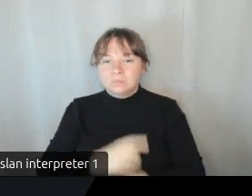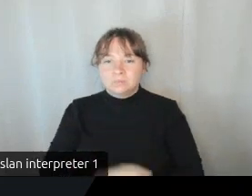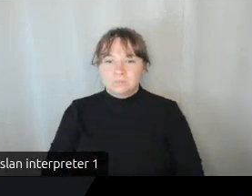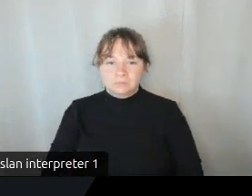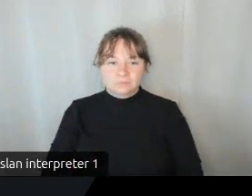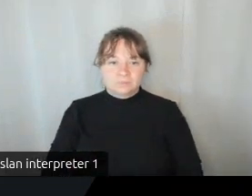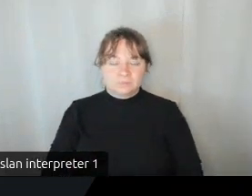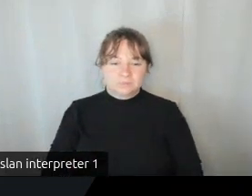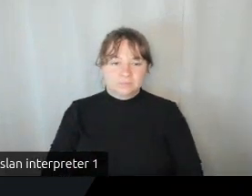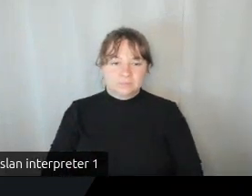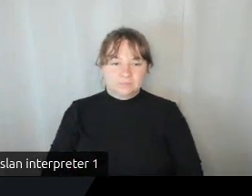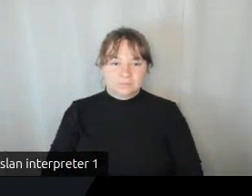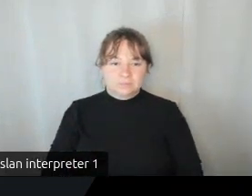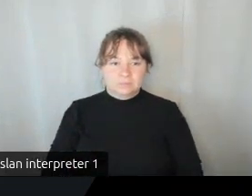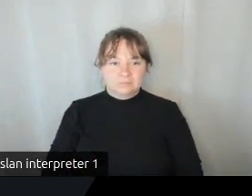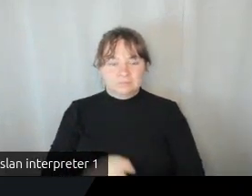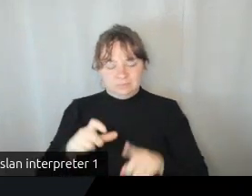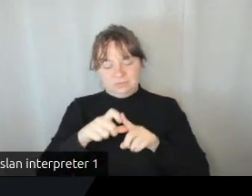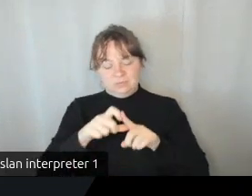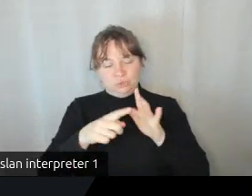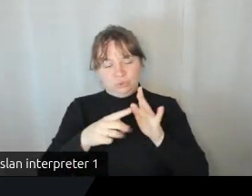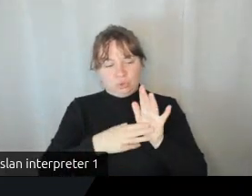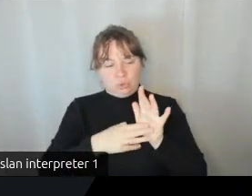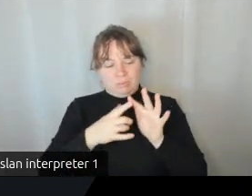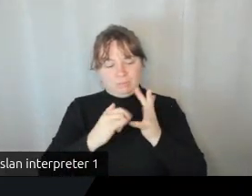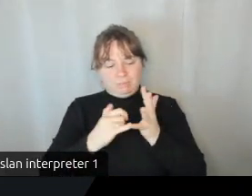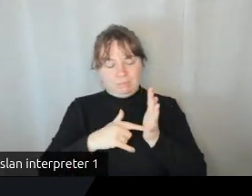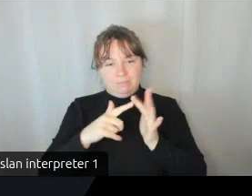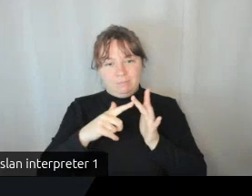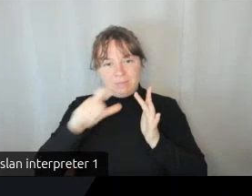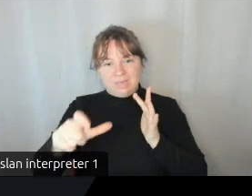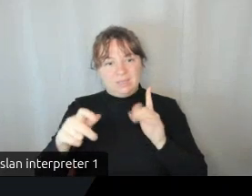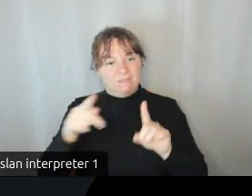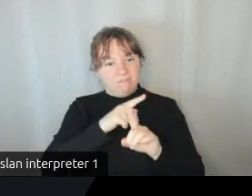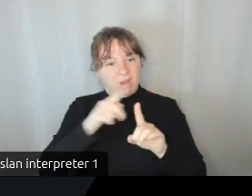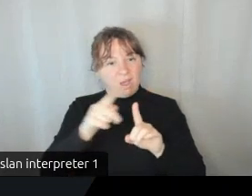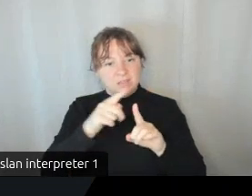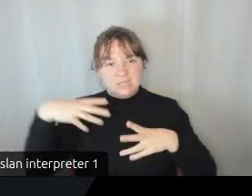So domestic violence as we know can be seen as an umbrella definition of several different types